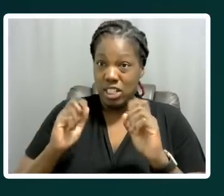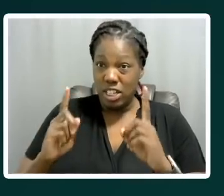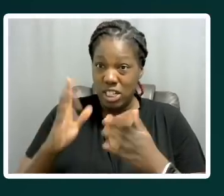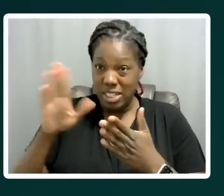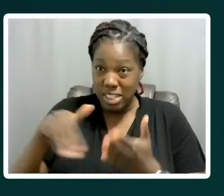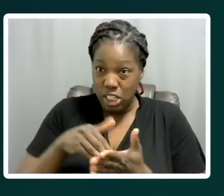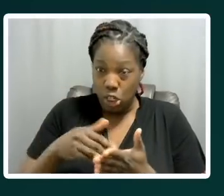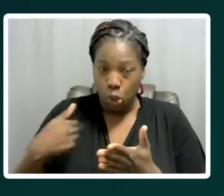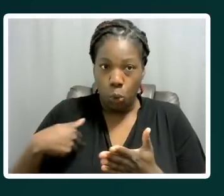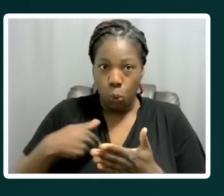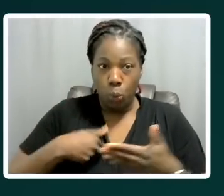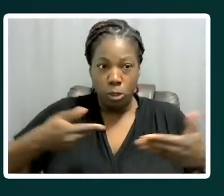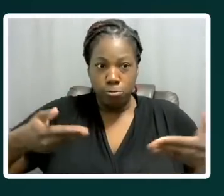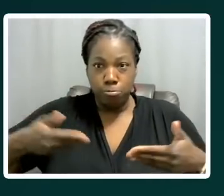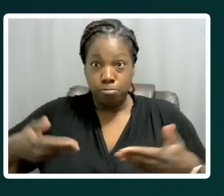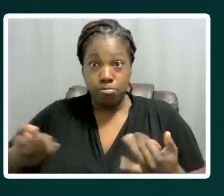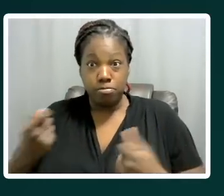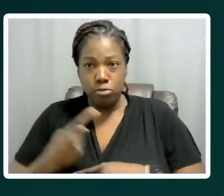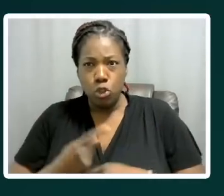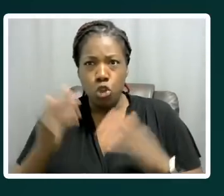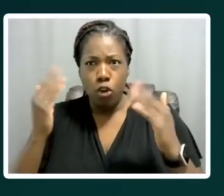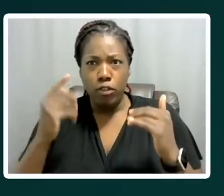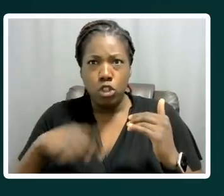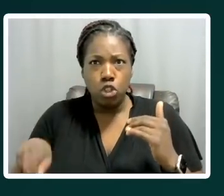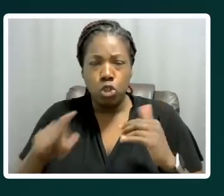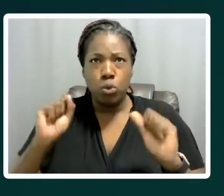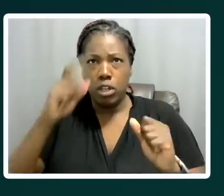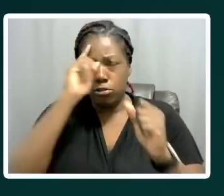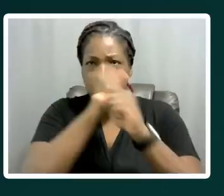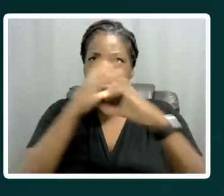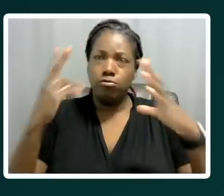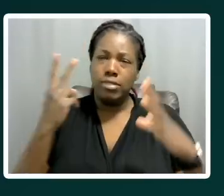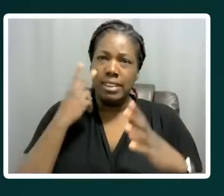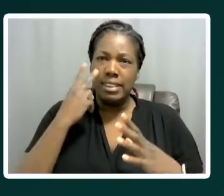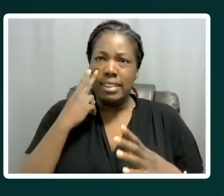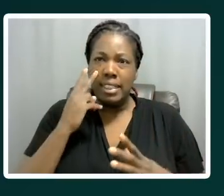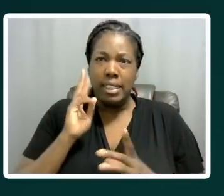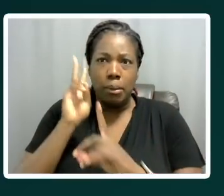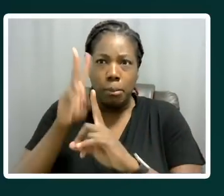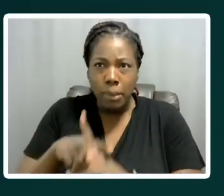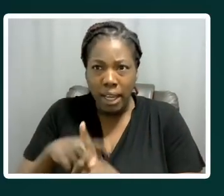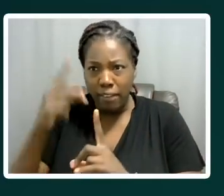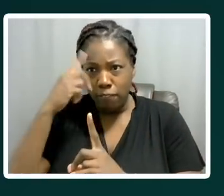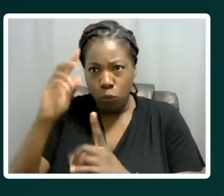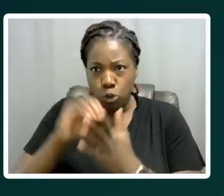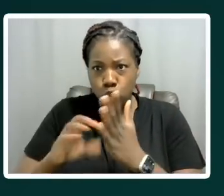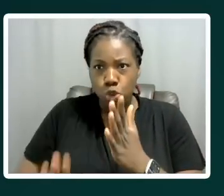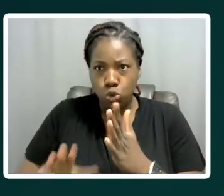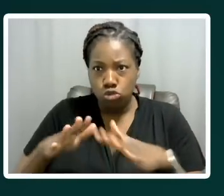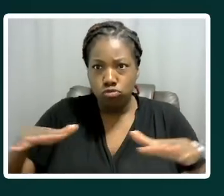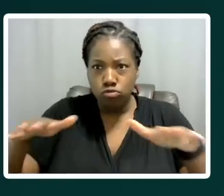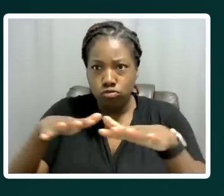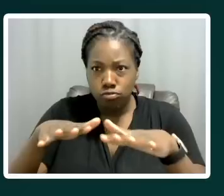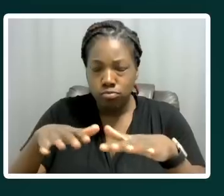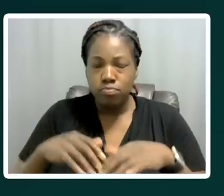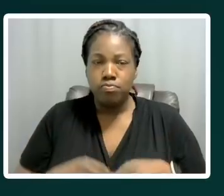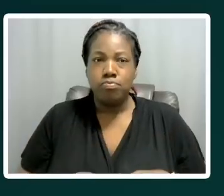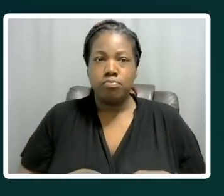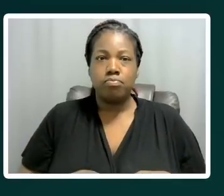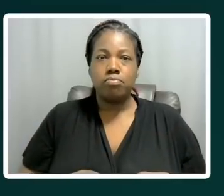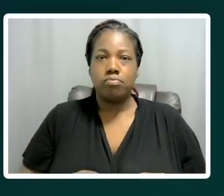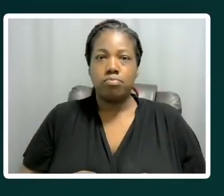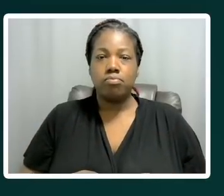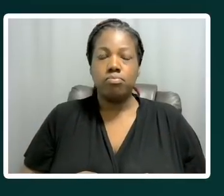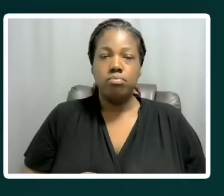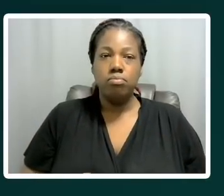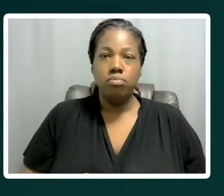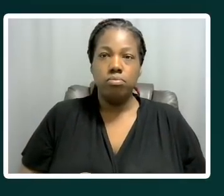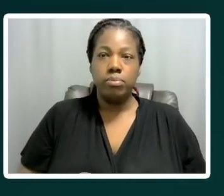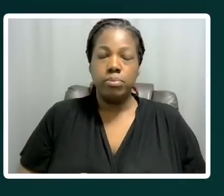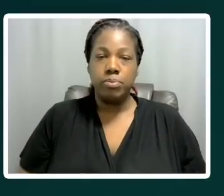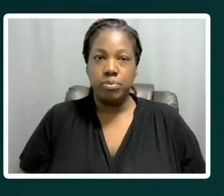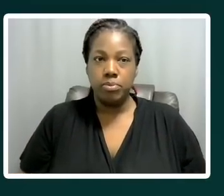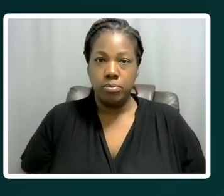we hope that you'll see how you might see some applications for the students in your lives.